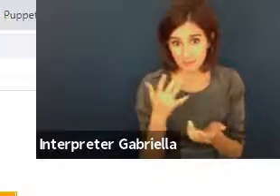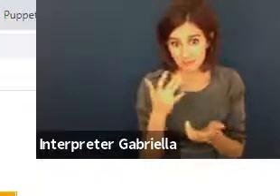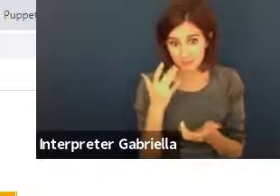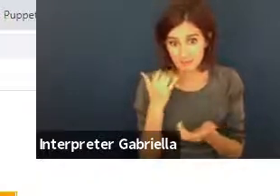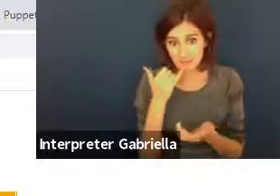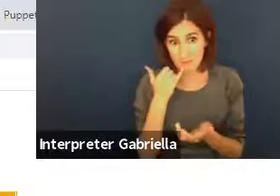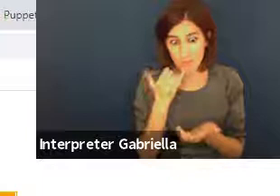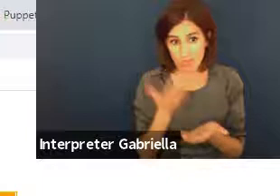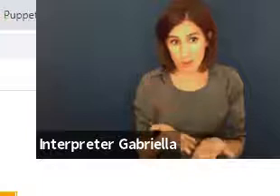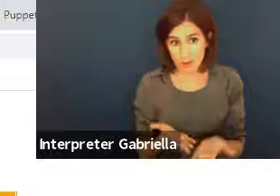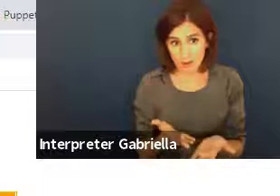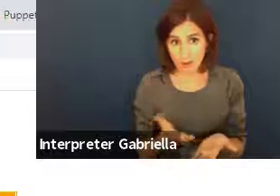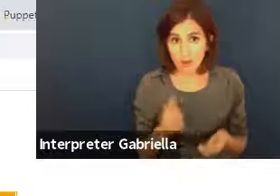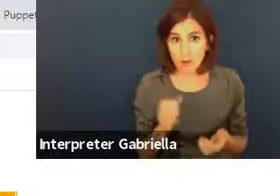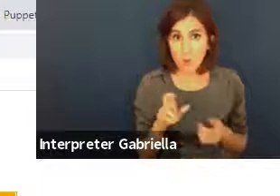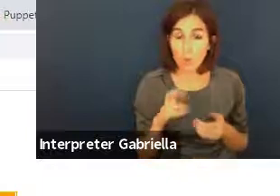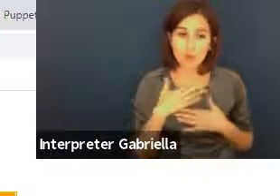Linda Kobashigawa: They enjoy like the more text based